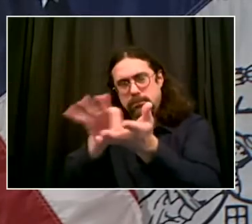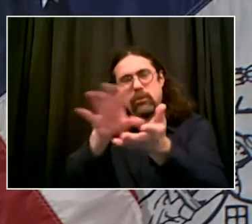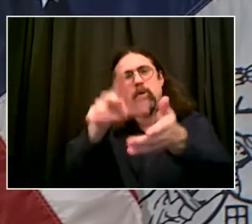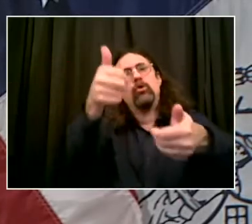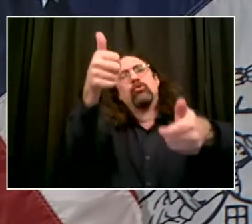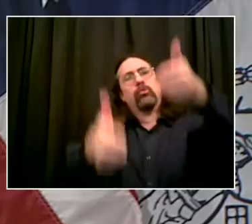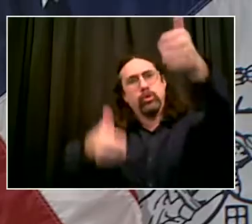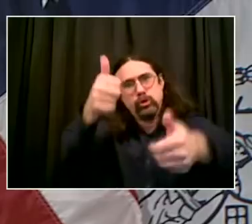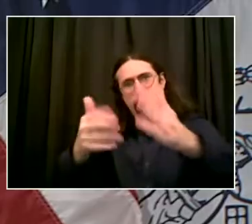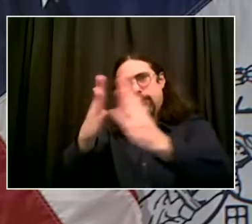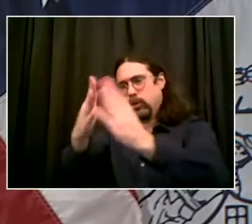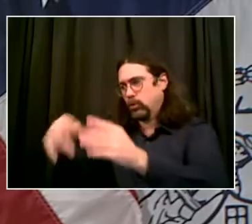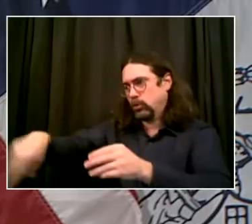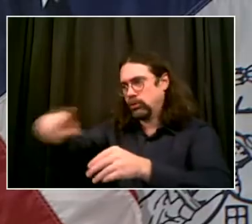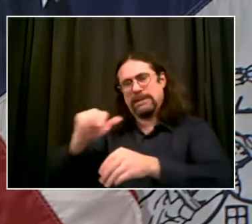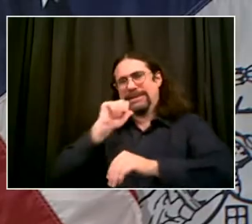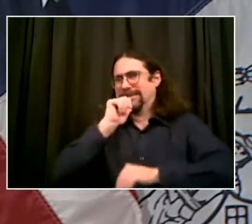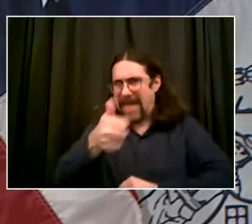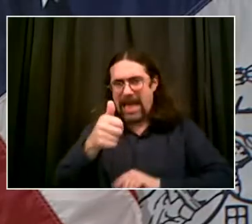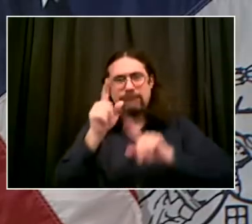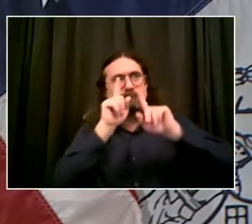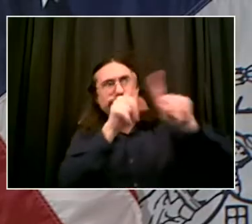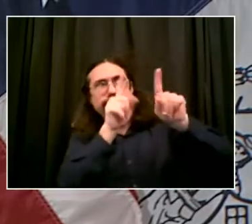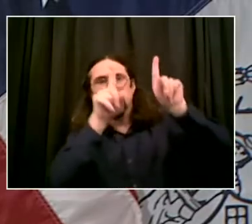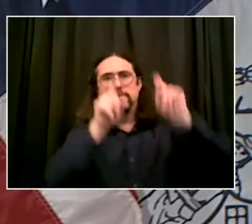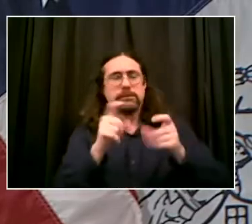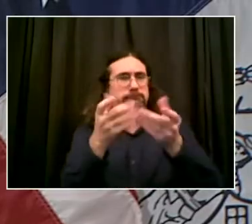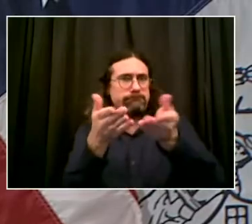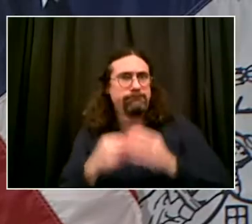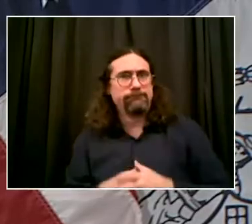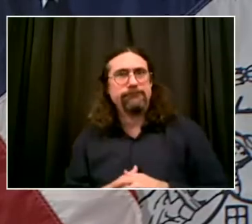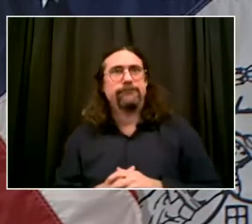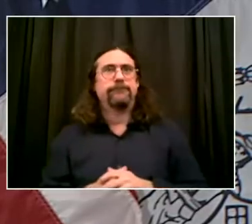THINGS SO I WILL BE THE LAYMAN'S VOICE FIRST. I THINK WHEN WE